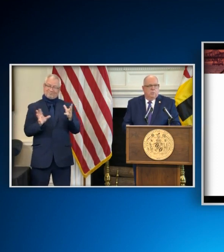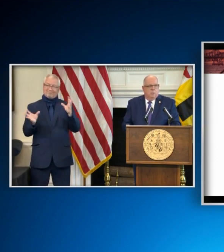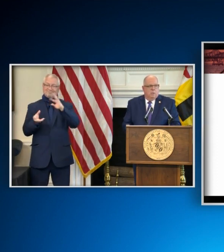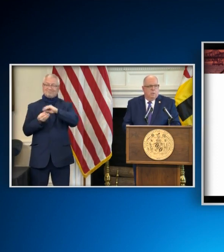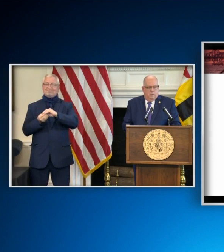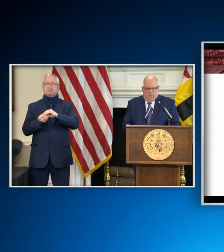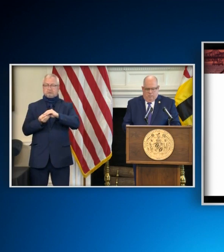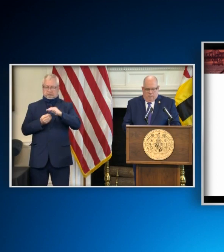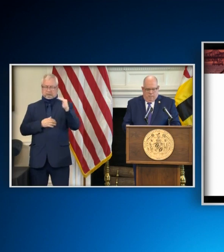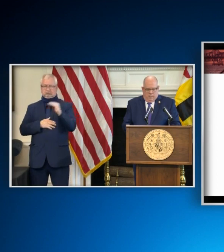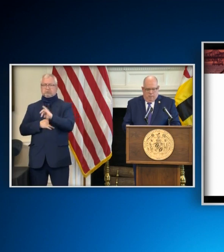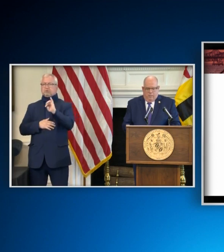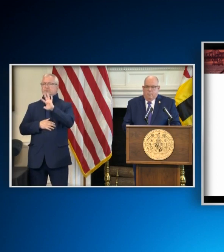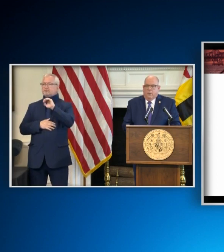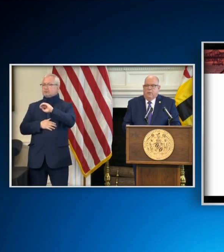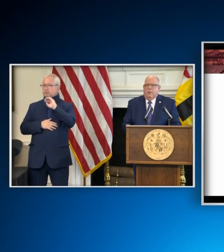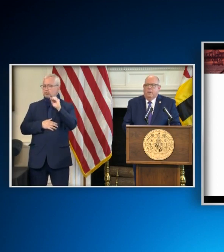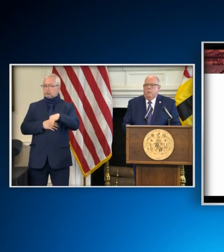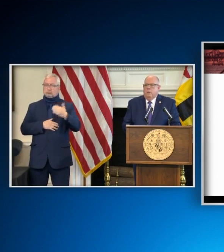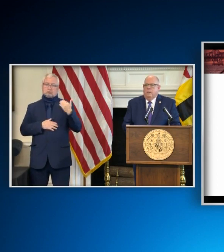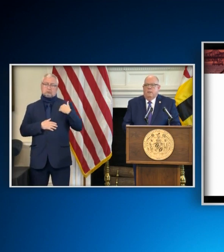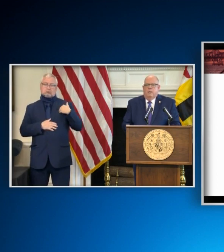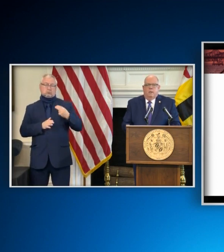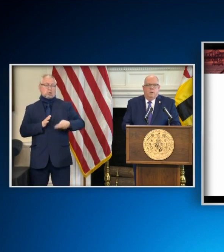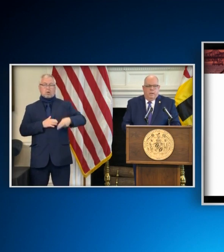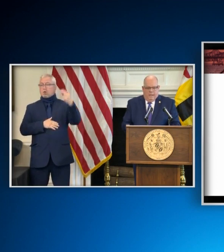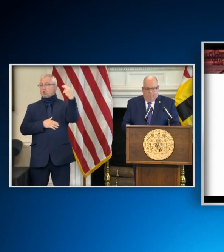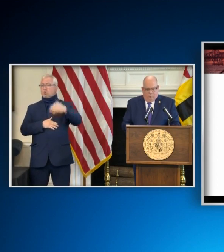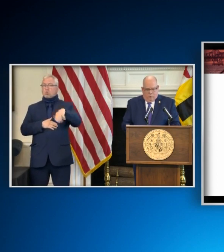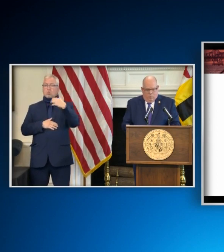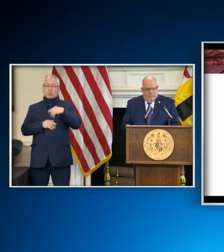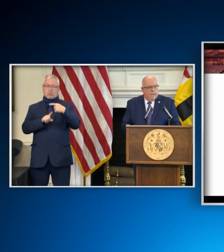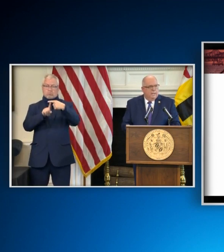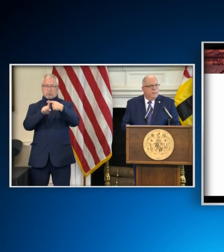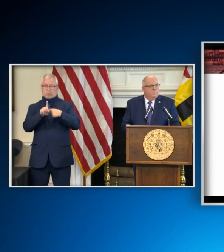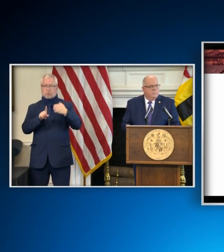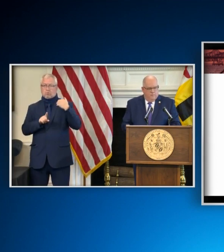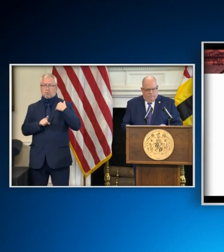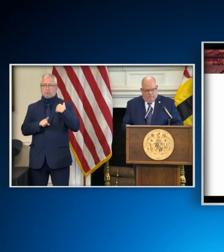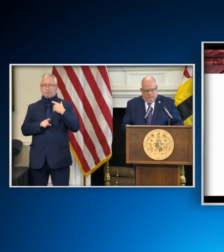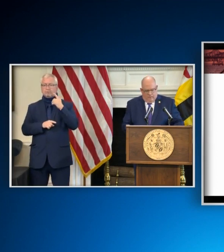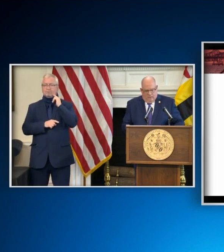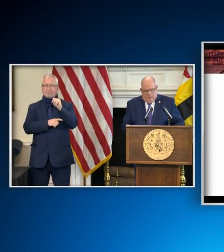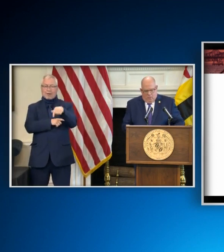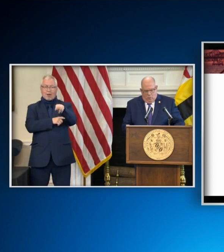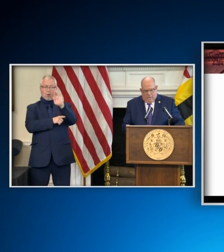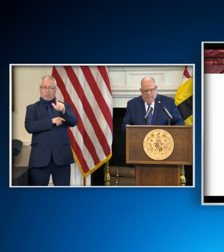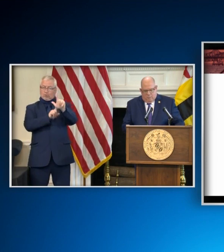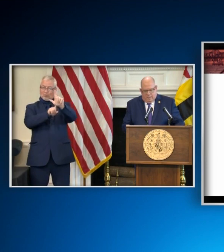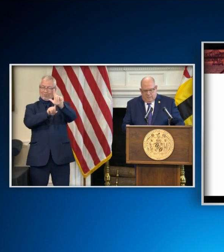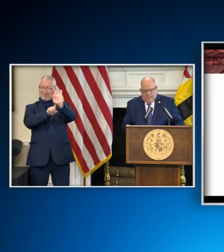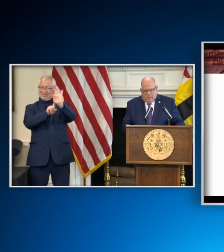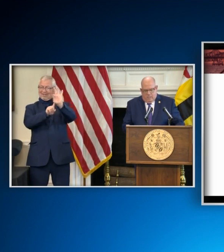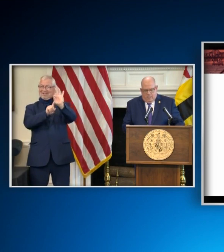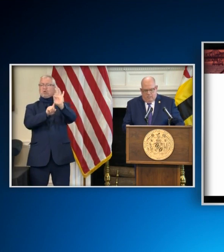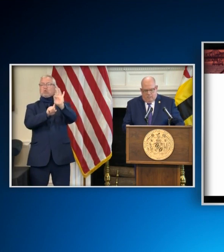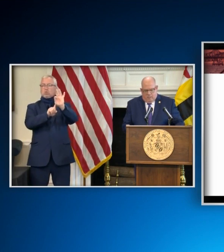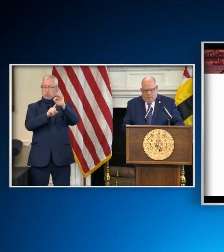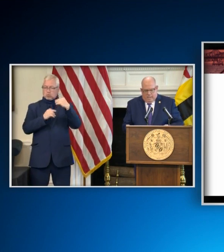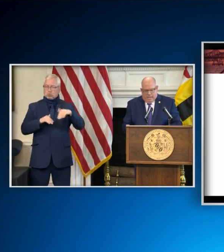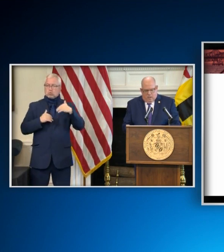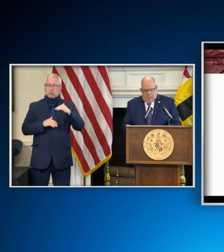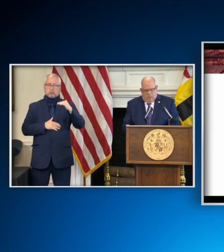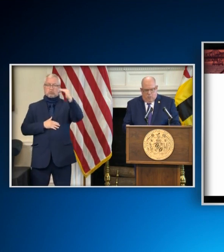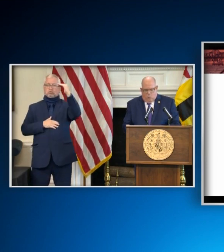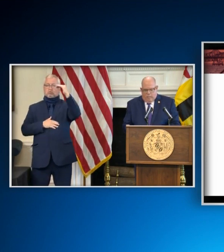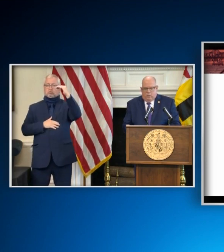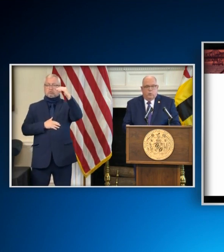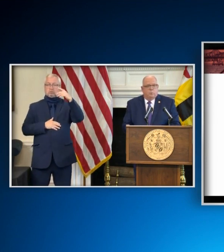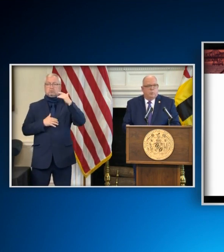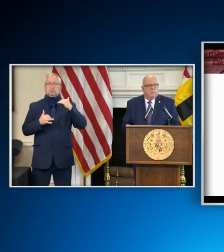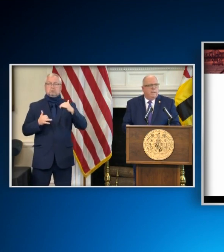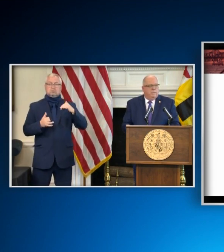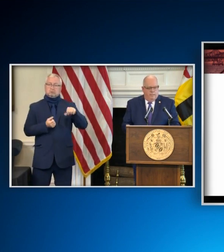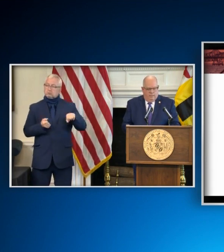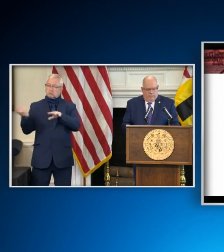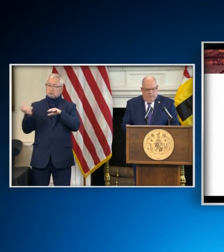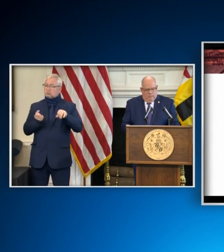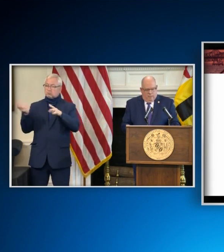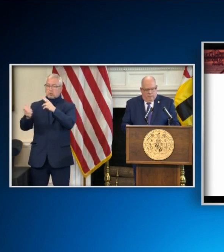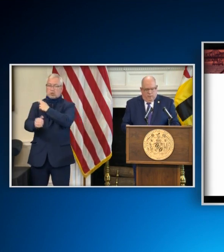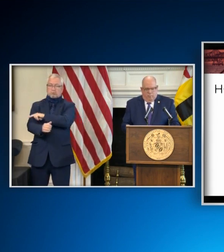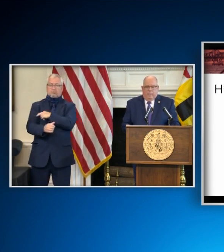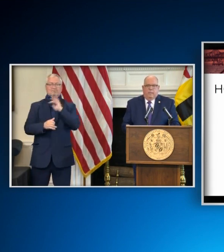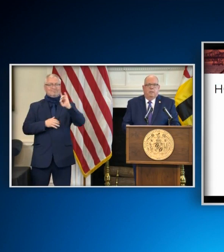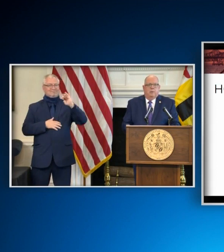THE AVERAGE DAILY DEATH RATE HAS DROPPED 50% SINCE THE PEAK OCCURRED NEARLY ONE MONTH AGO, ON APRIL 29.